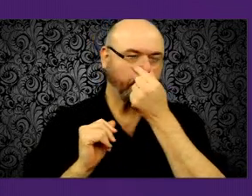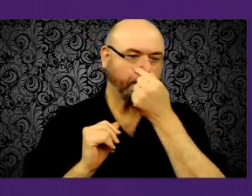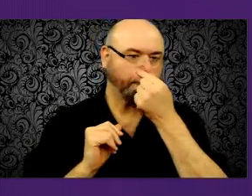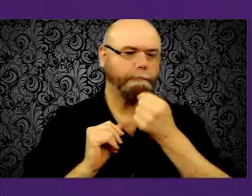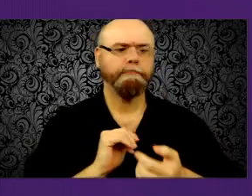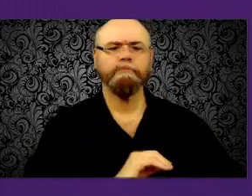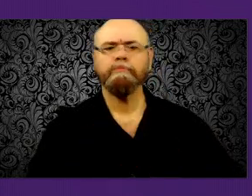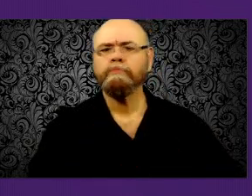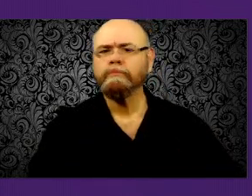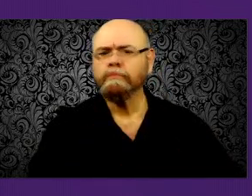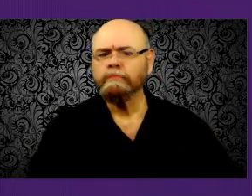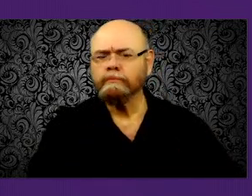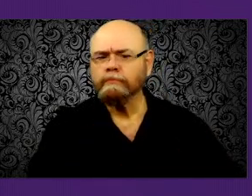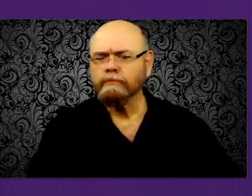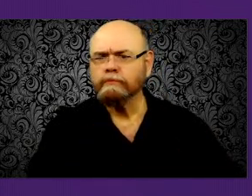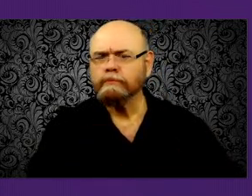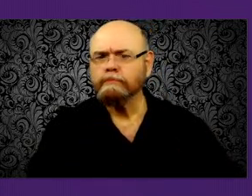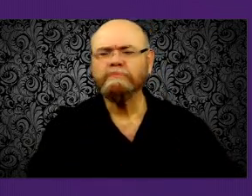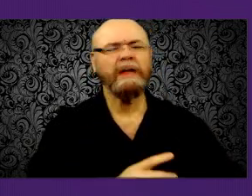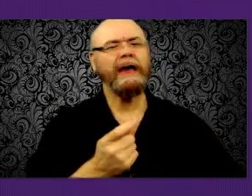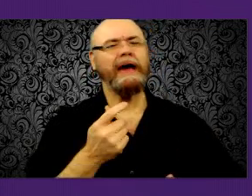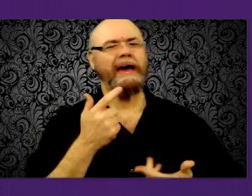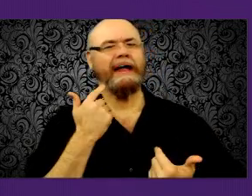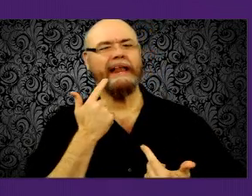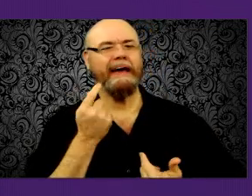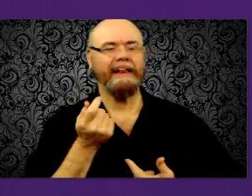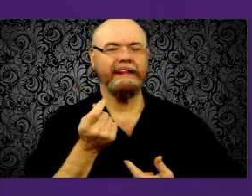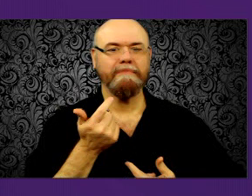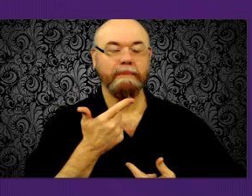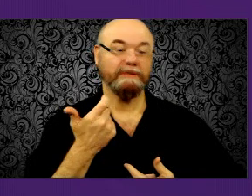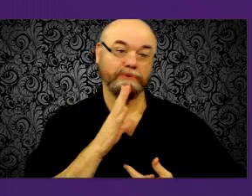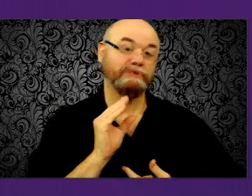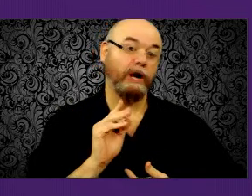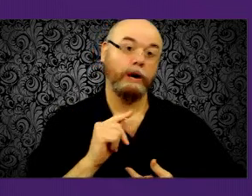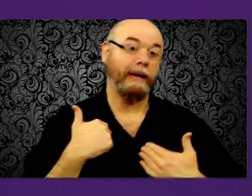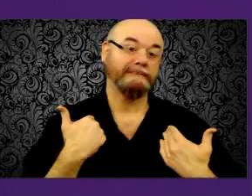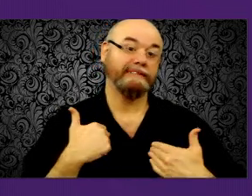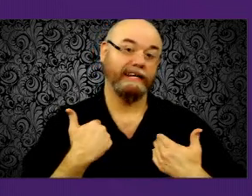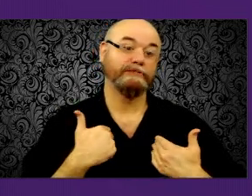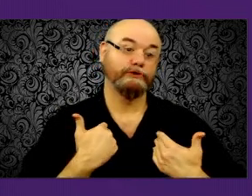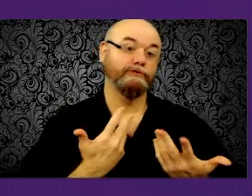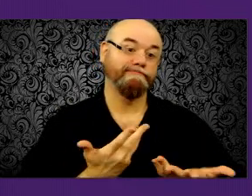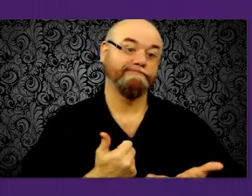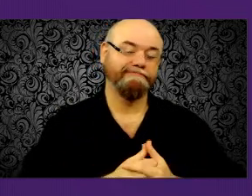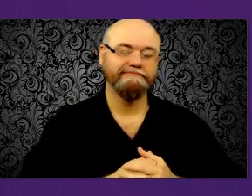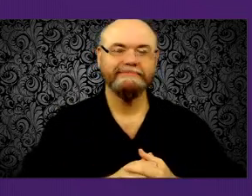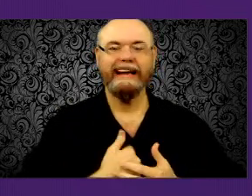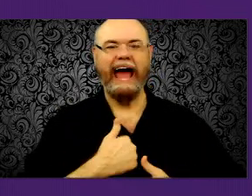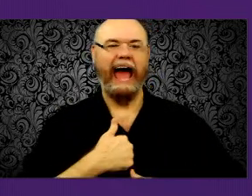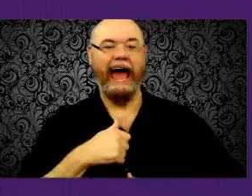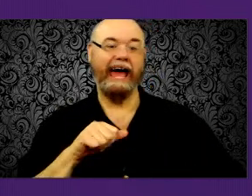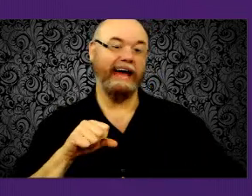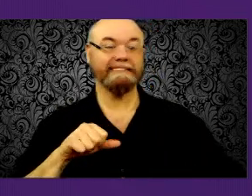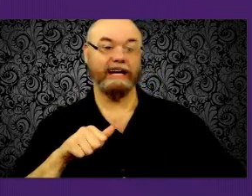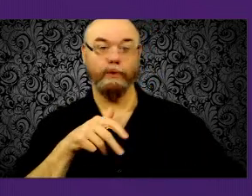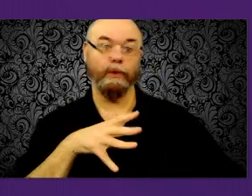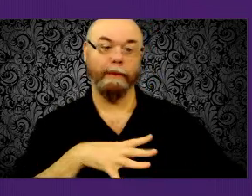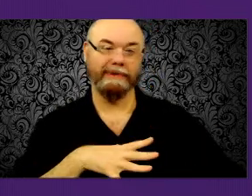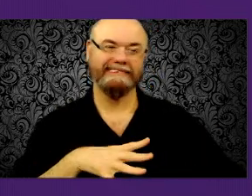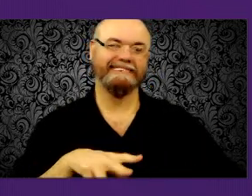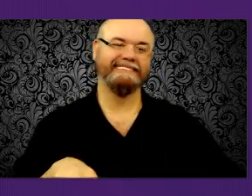little bit because we're talking about a teenager. I, as a woman, I'm always speaking up for myself